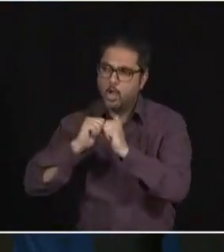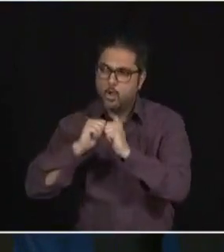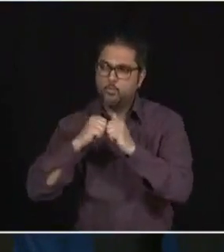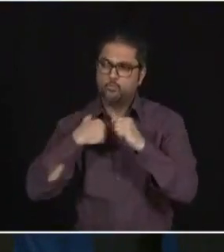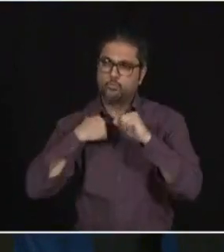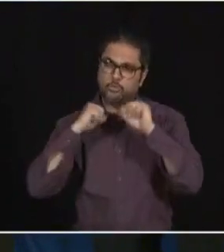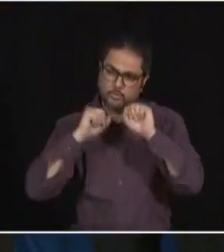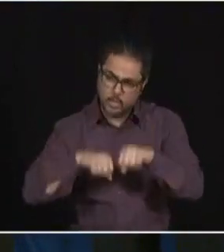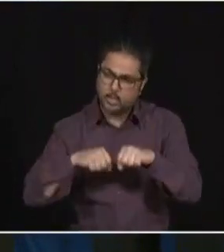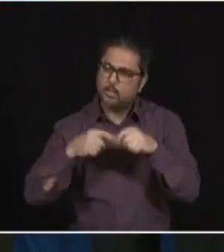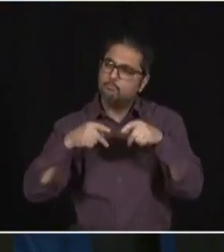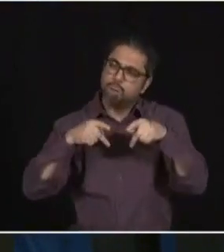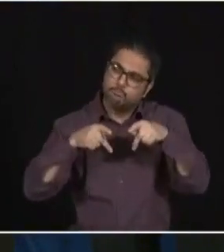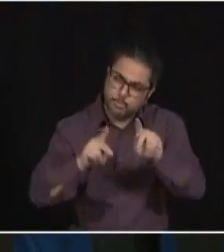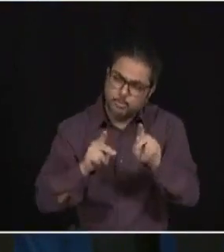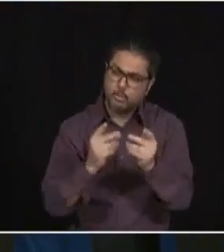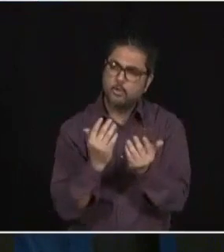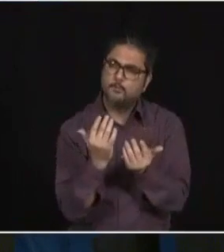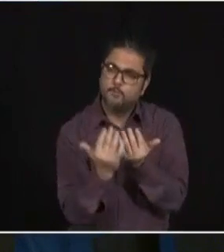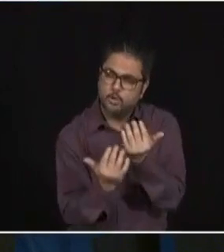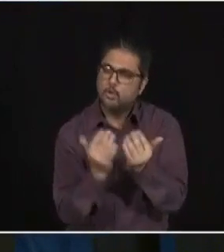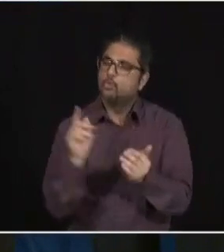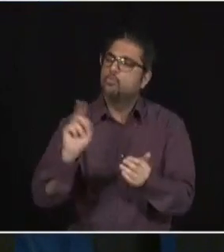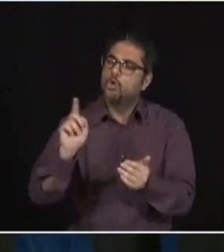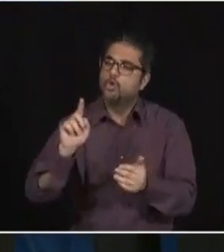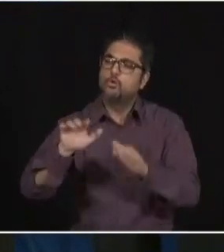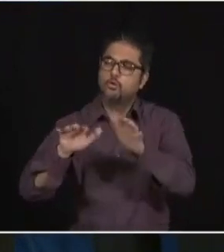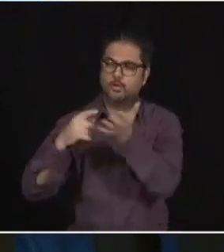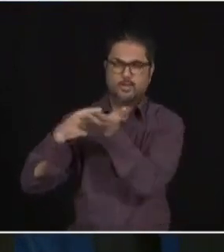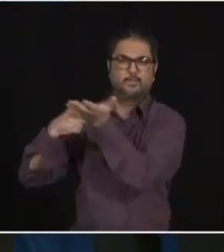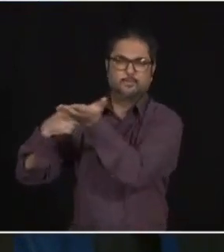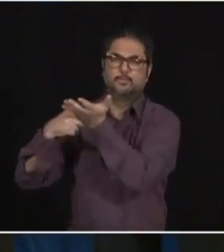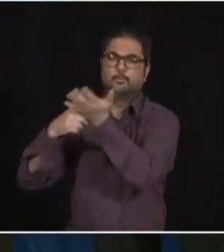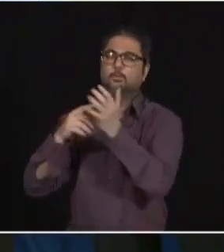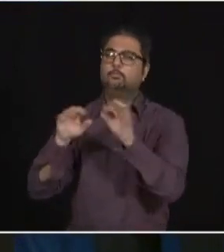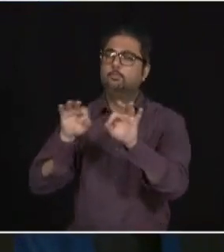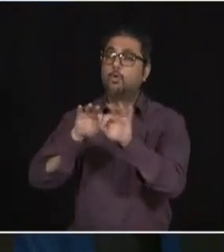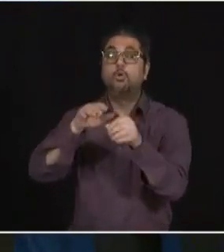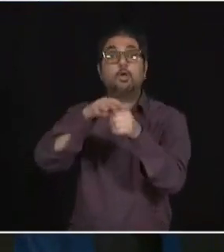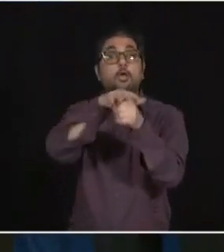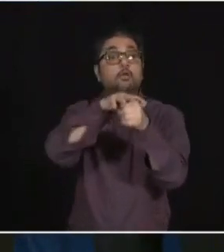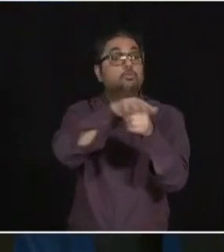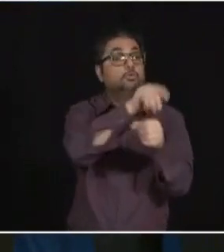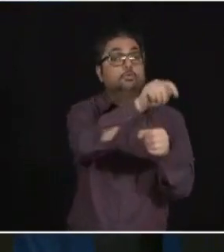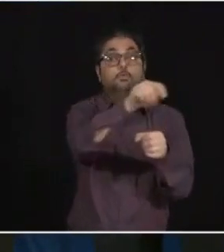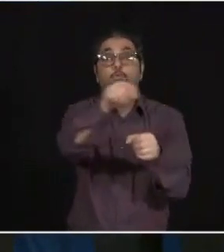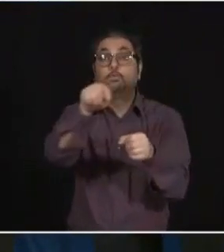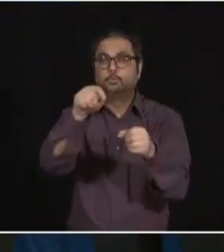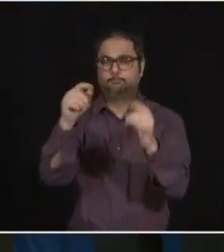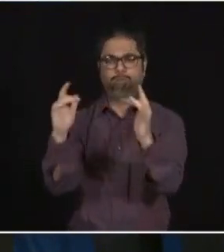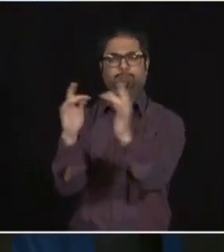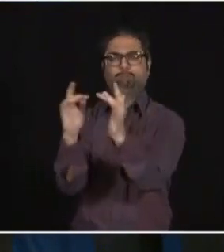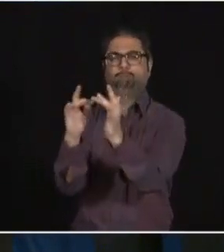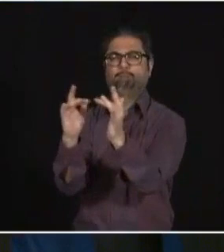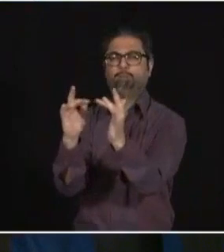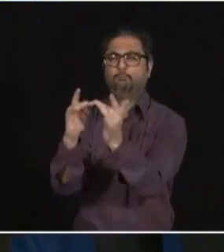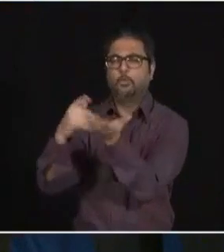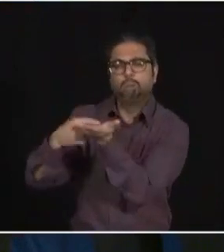But I would ask them to reach out to their local district offices on that issue and they're aware that -- our offices